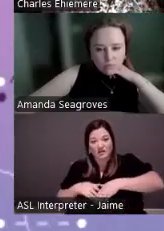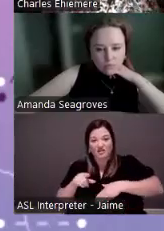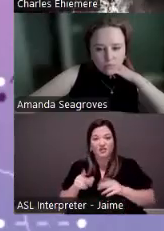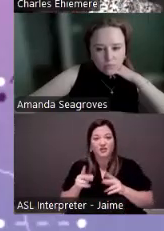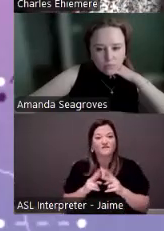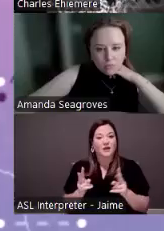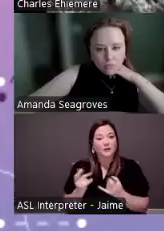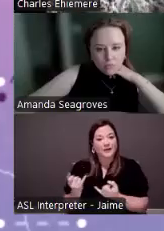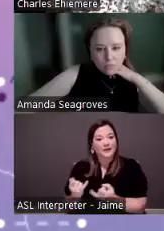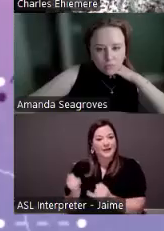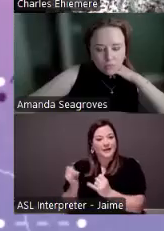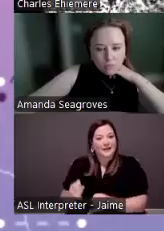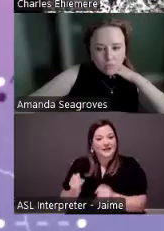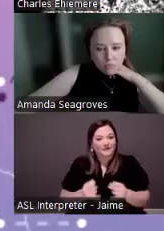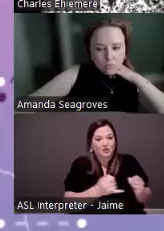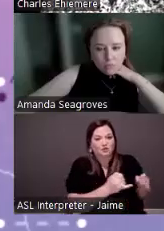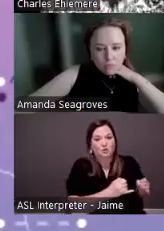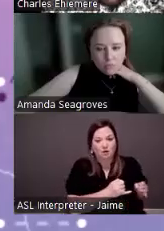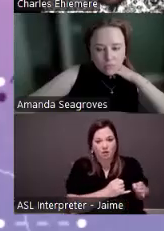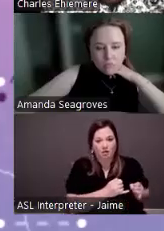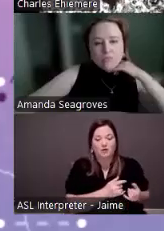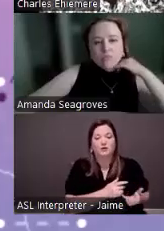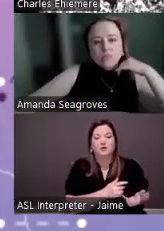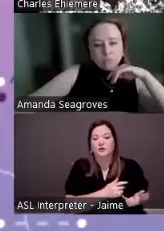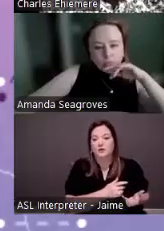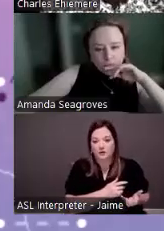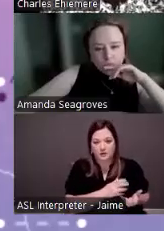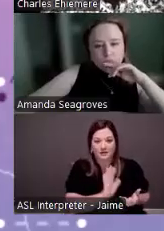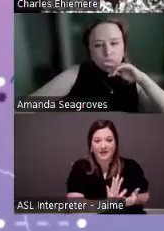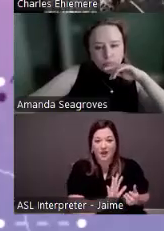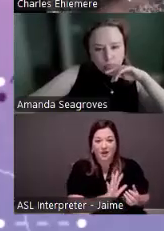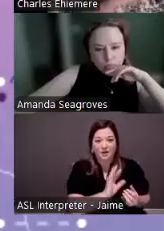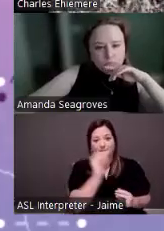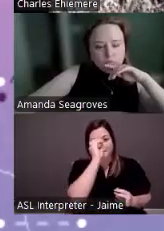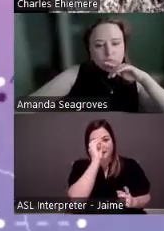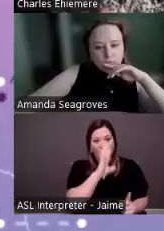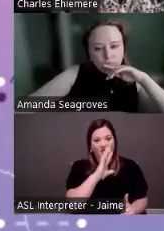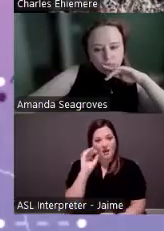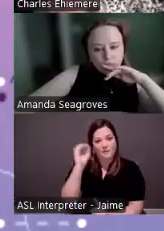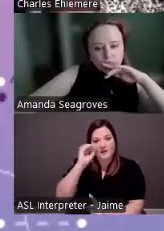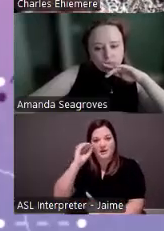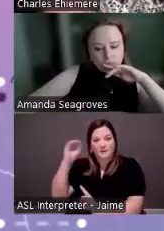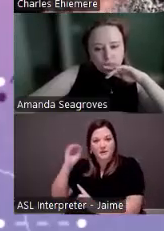so they take individual decisions. Even within families you could have different persons